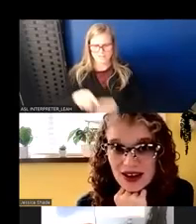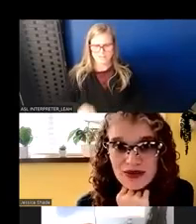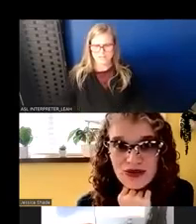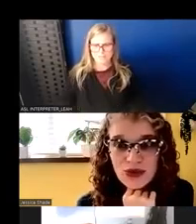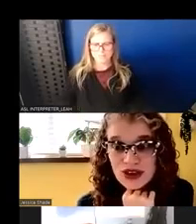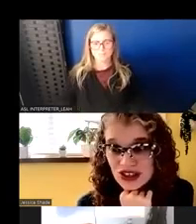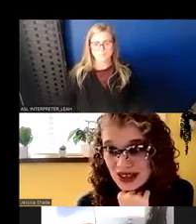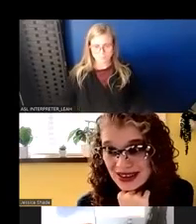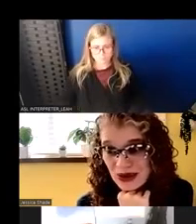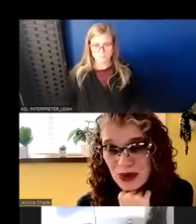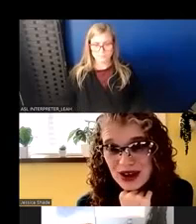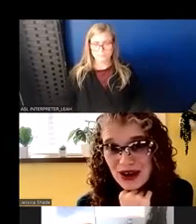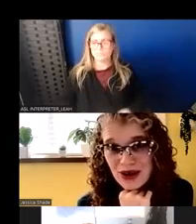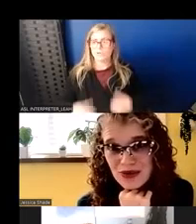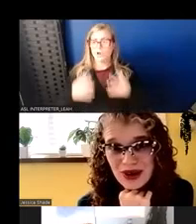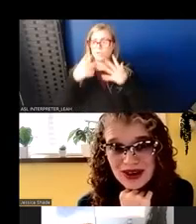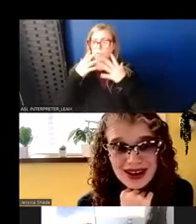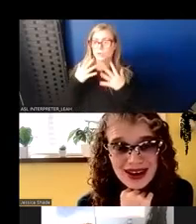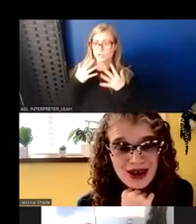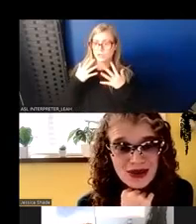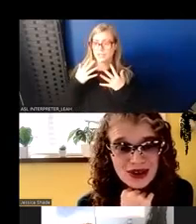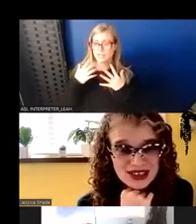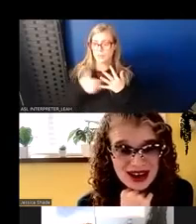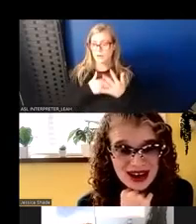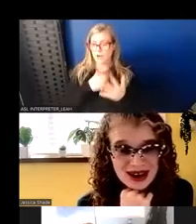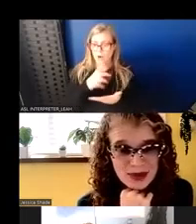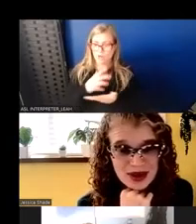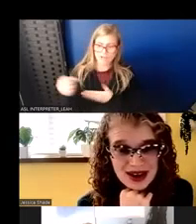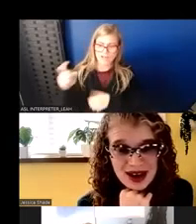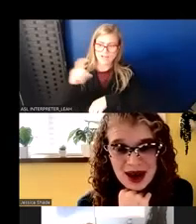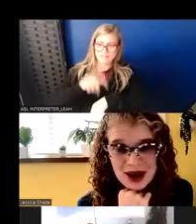unfortunately, we are running out of time.